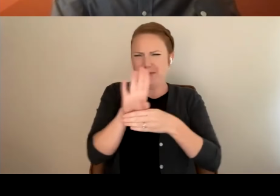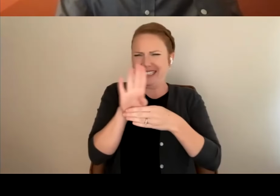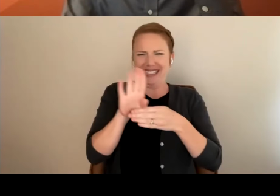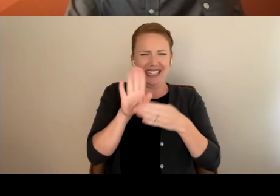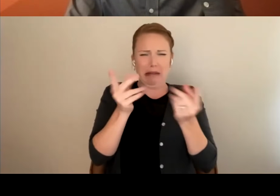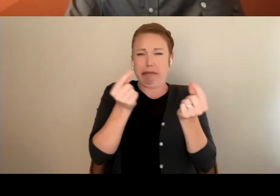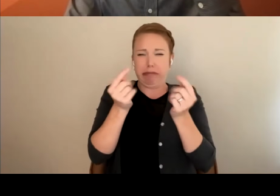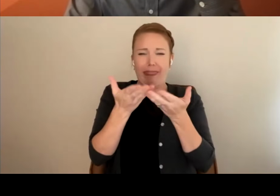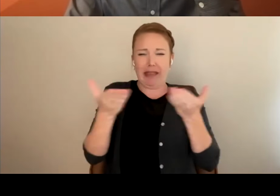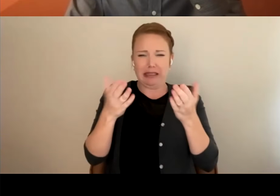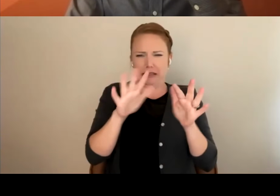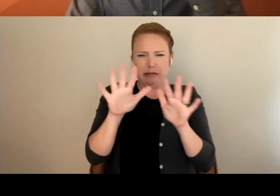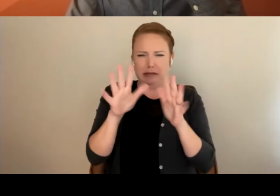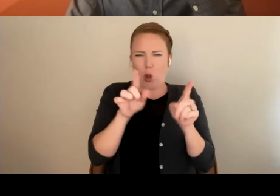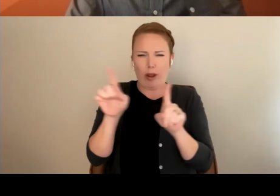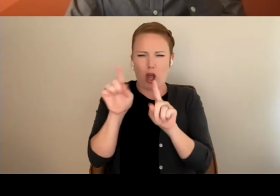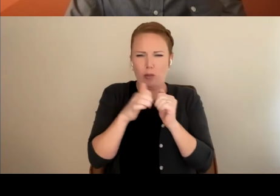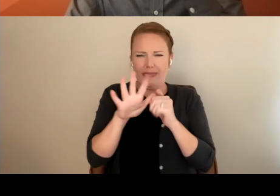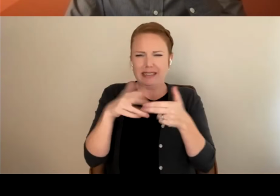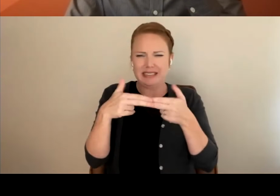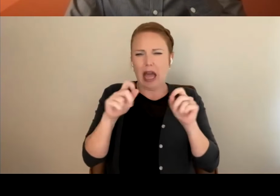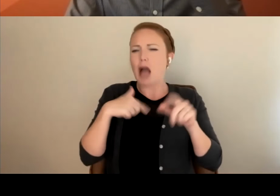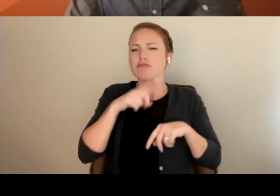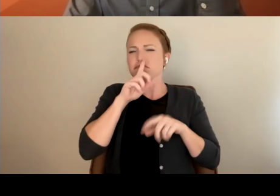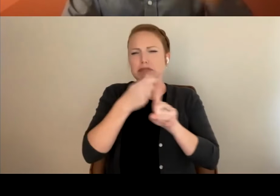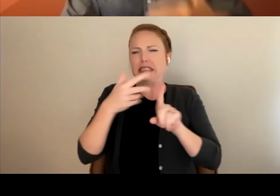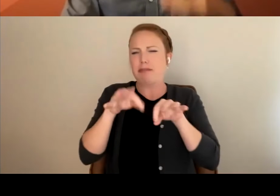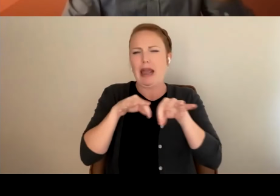through all the details of everything that's going wrong, but what I'll point out is that